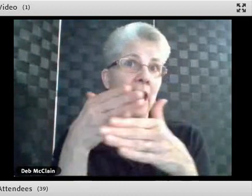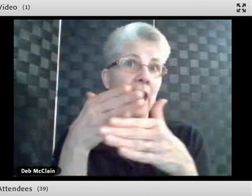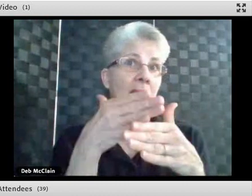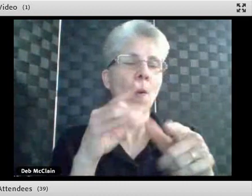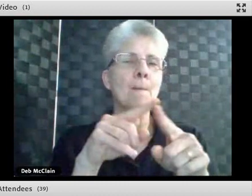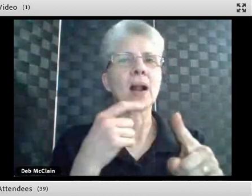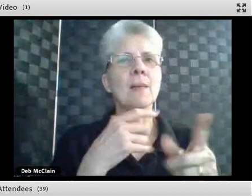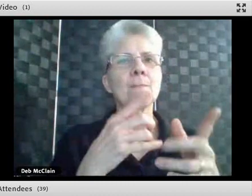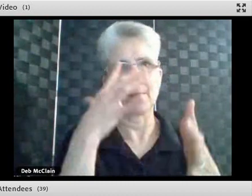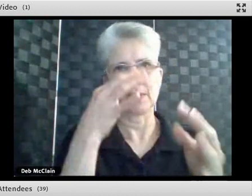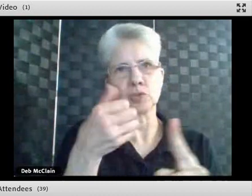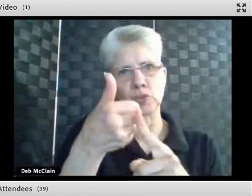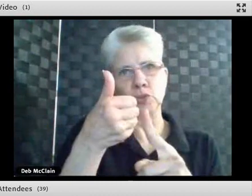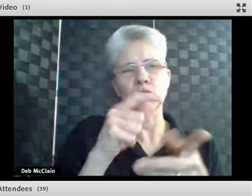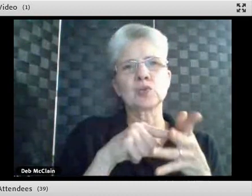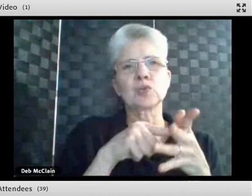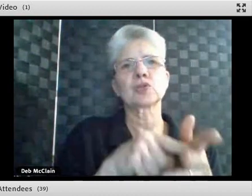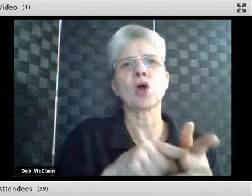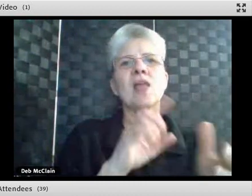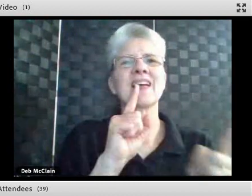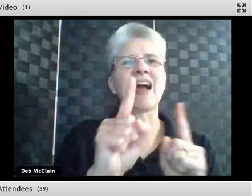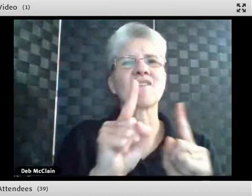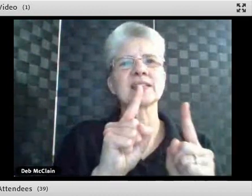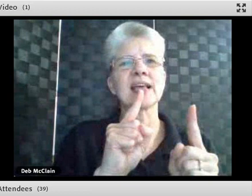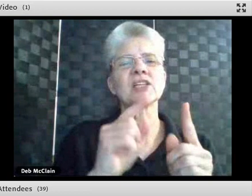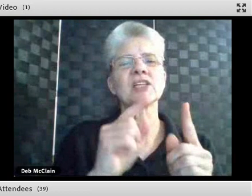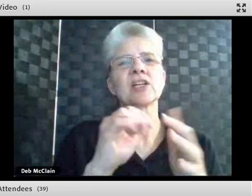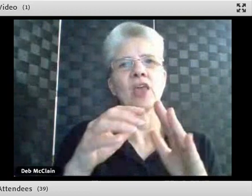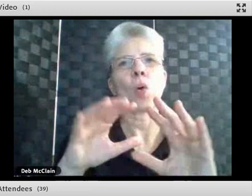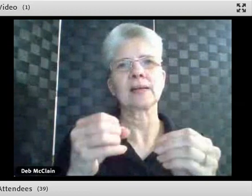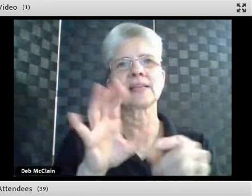but it might be up to you to sort of start that conversation at your organization.